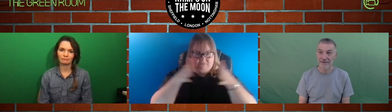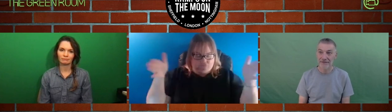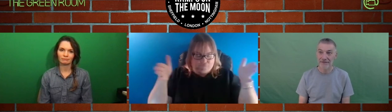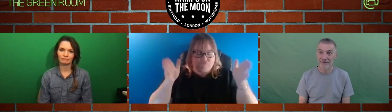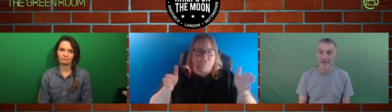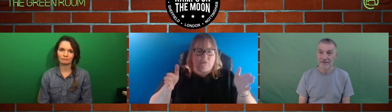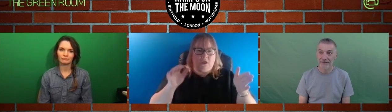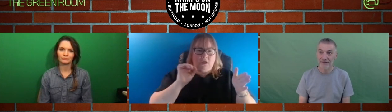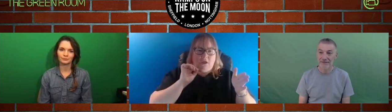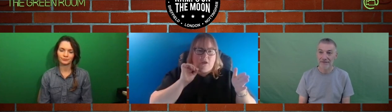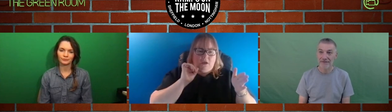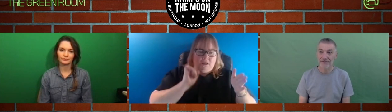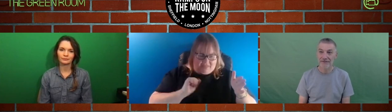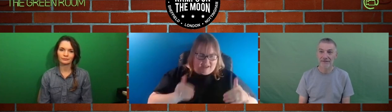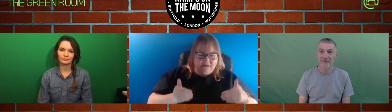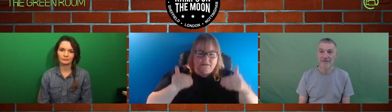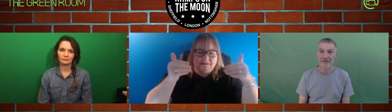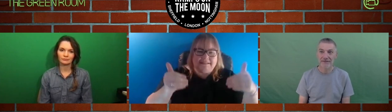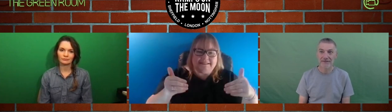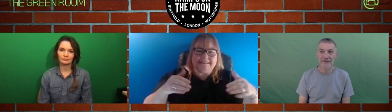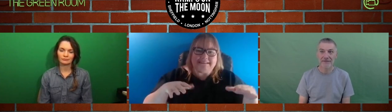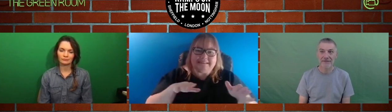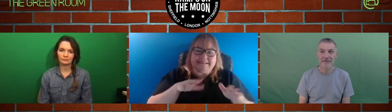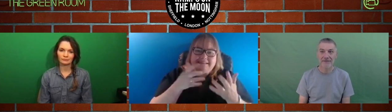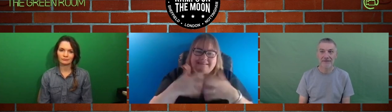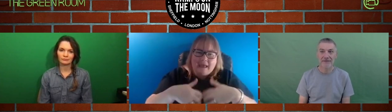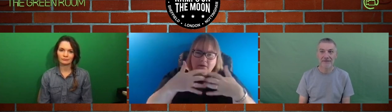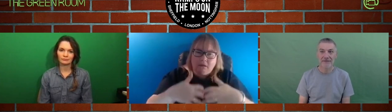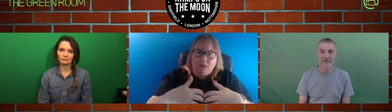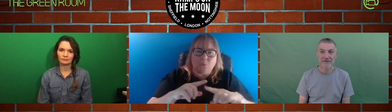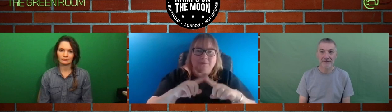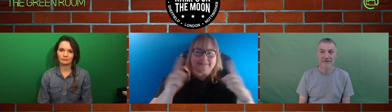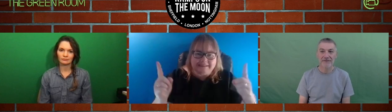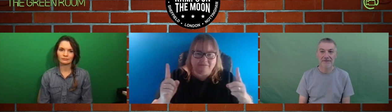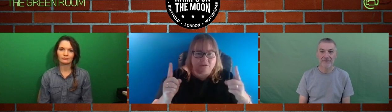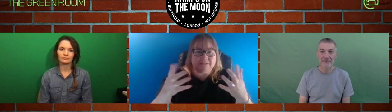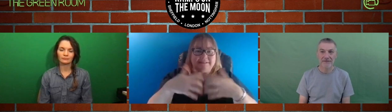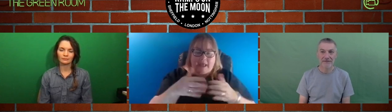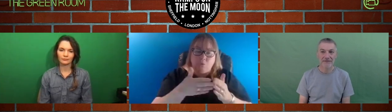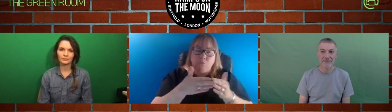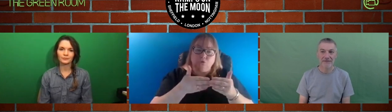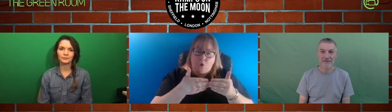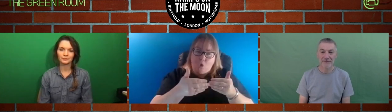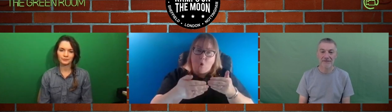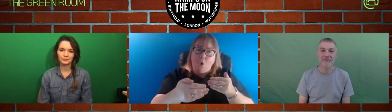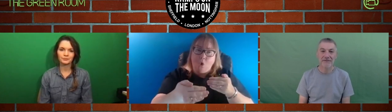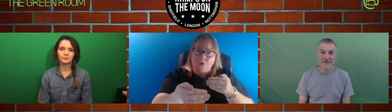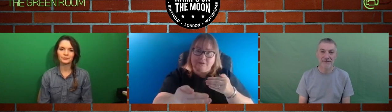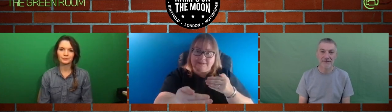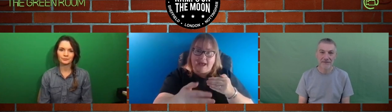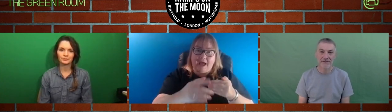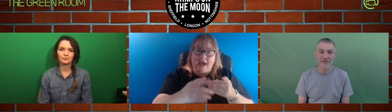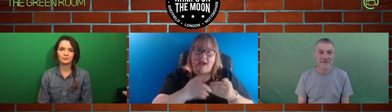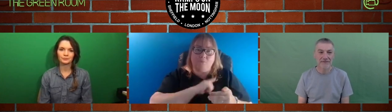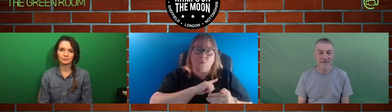was changing and shifting and we were lucky to have quite a long tech which is really helpful because we got to know the space really well and we got to